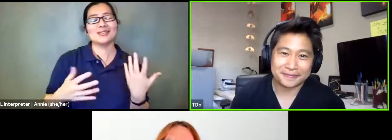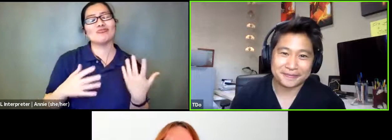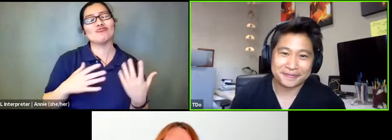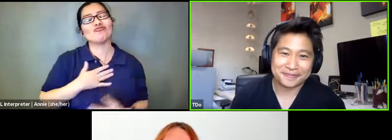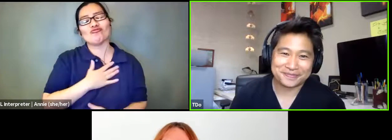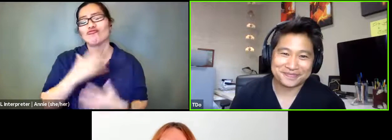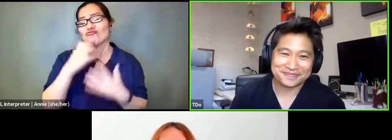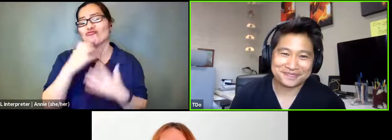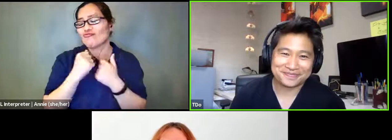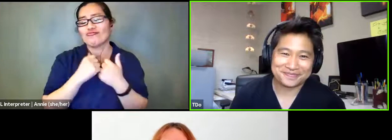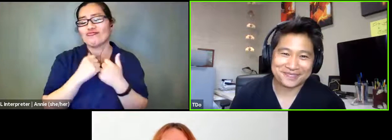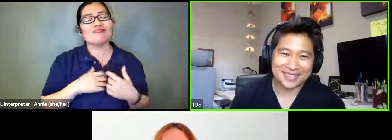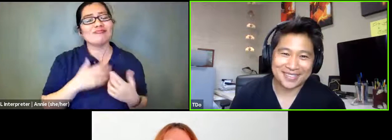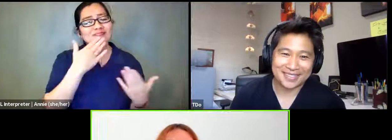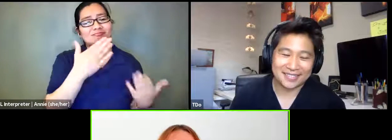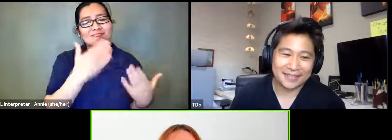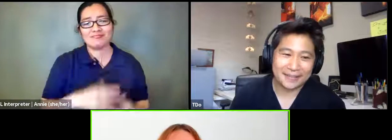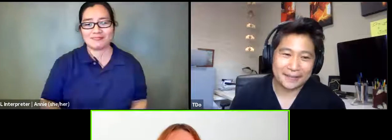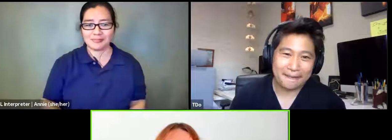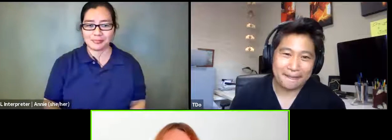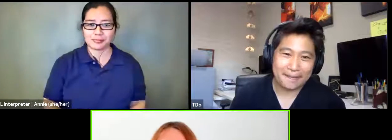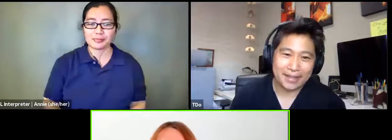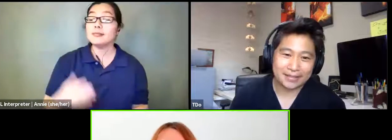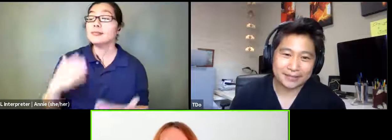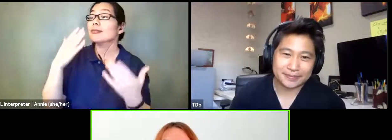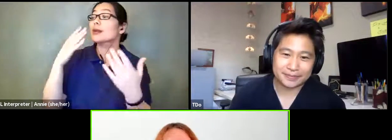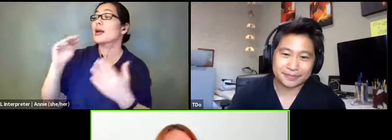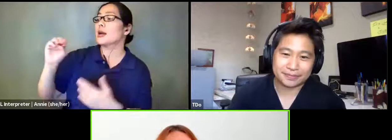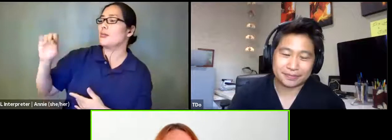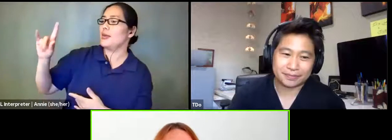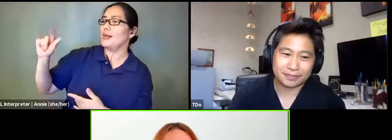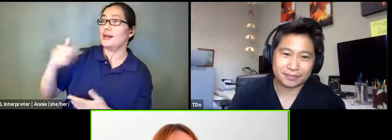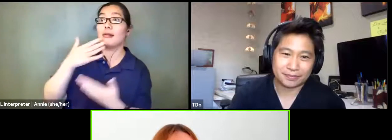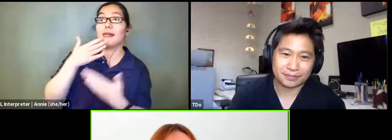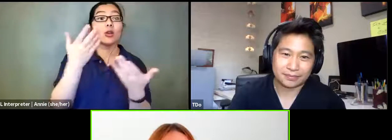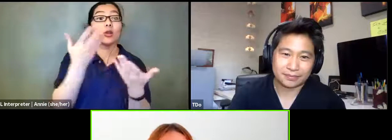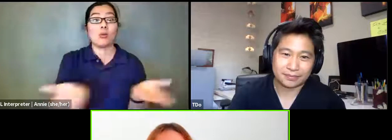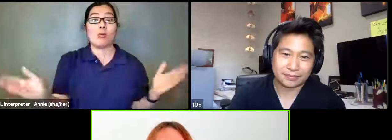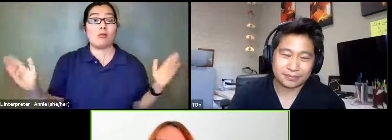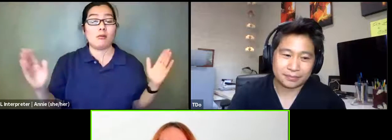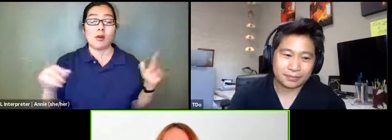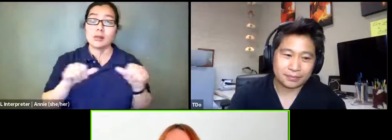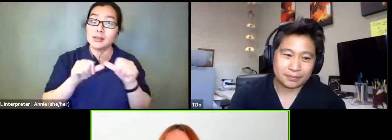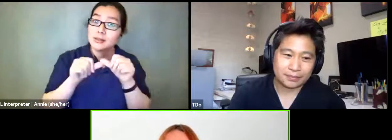Thank you everybody for continuing to do the work of change - for listening in.